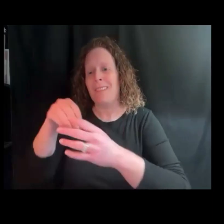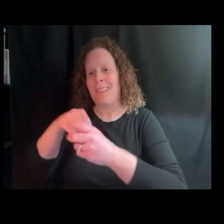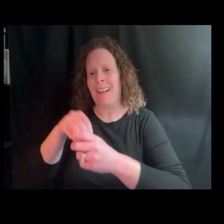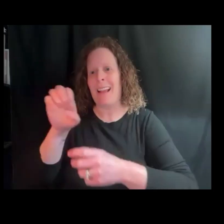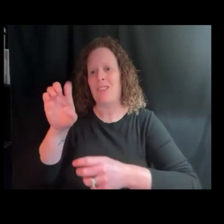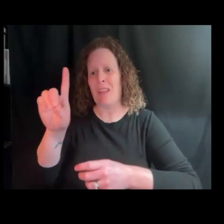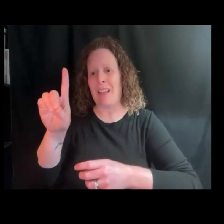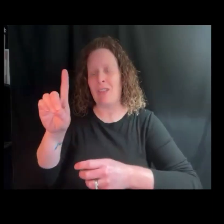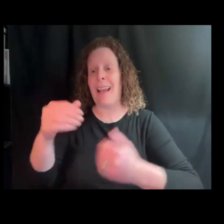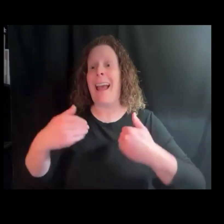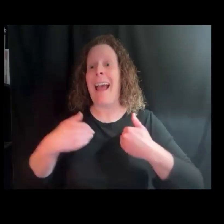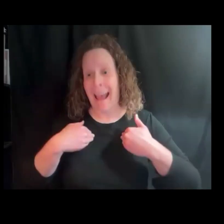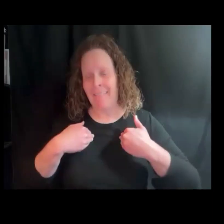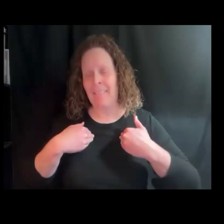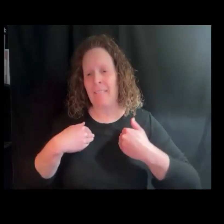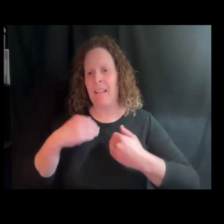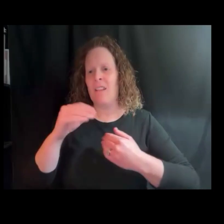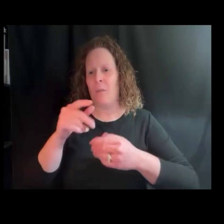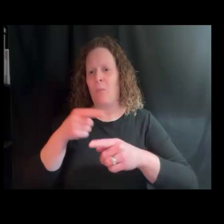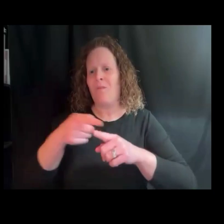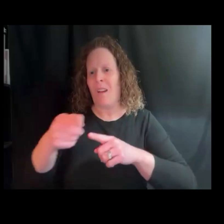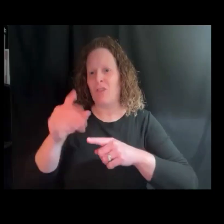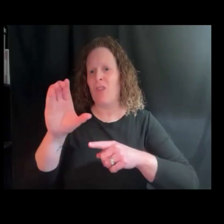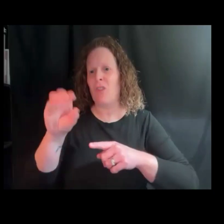Association of Interpreters in Education